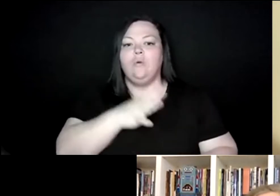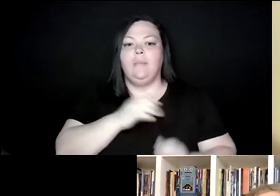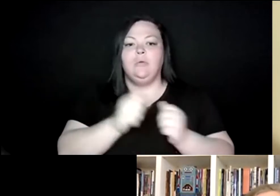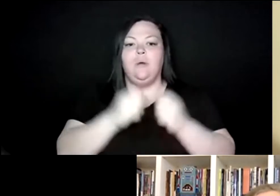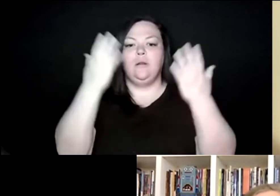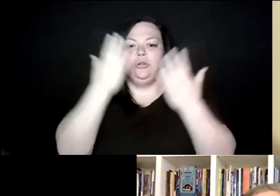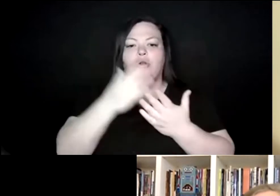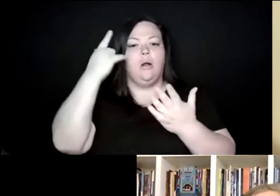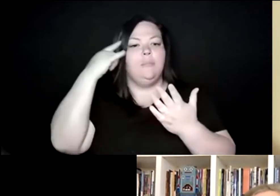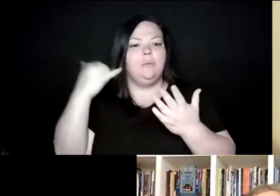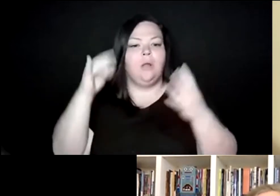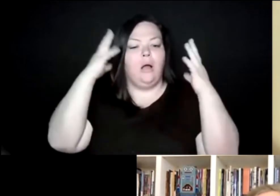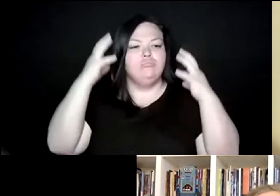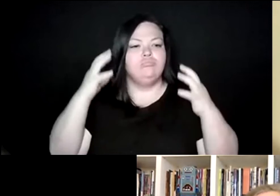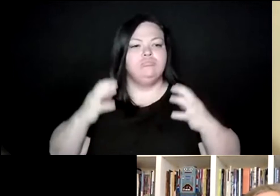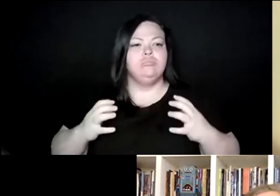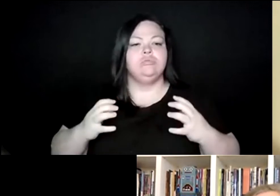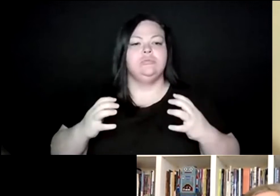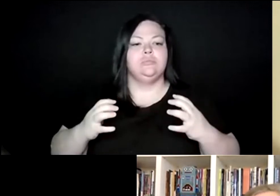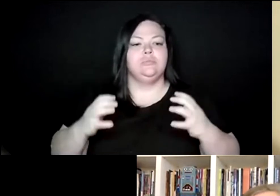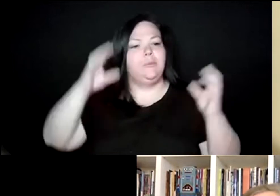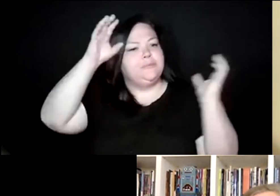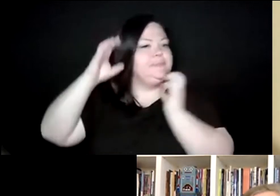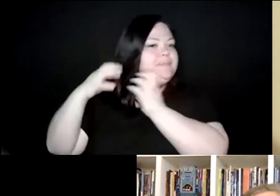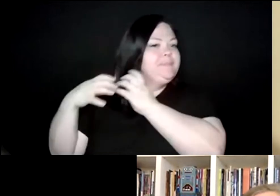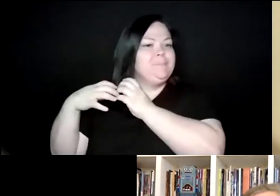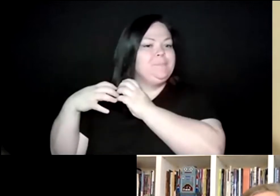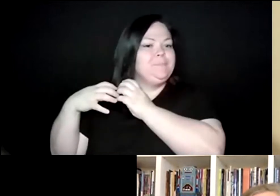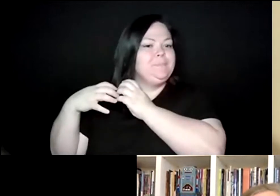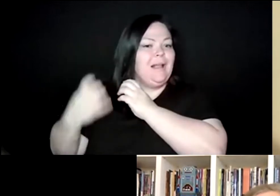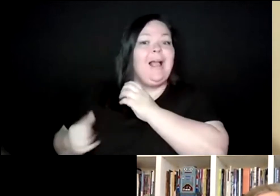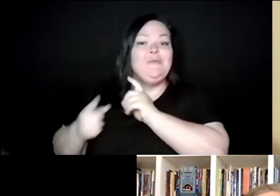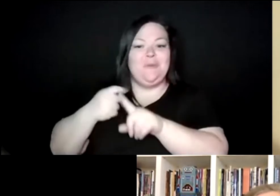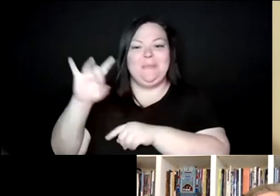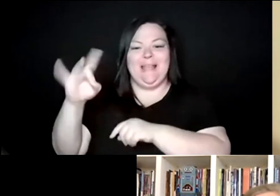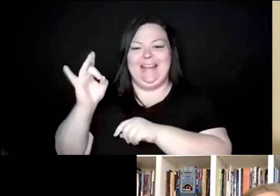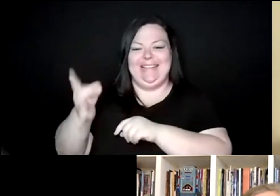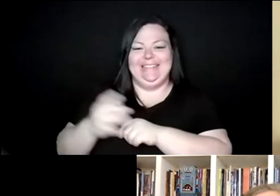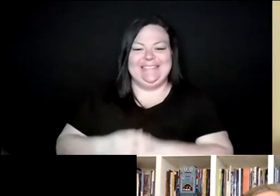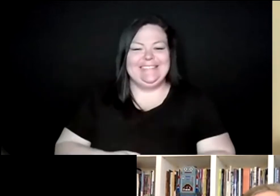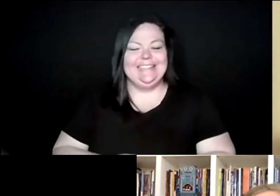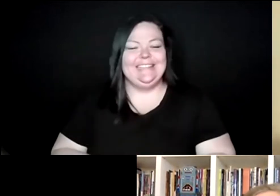hair in a, um, side ponytail that came back from the 80s I guess, and some black framed